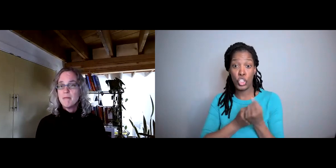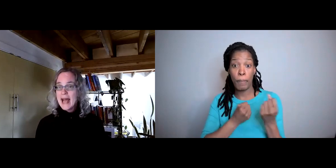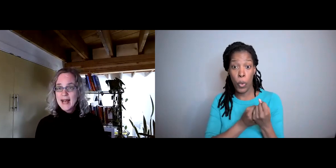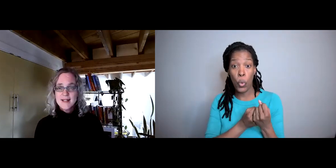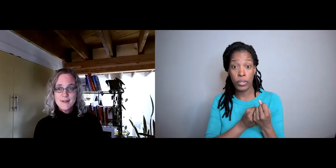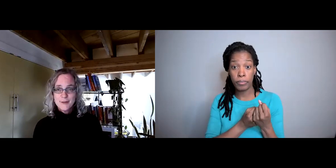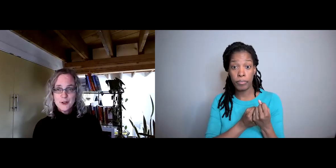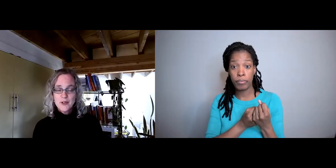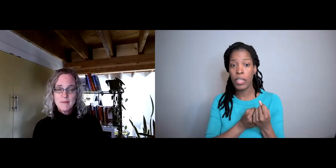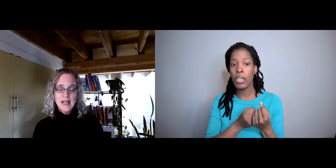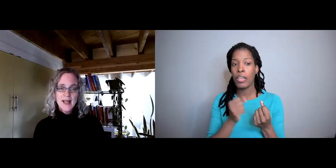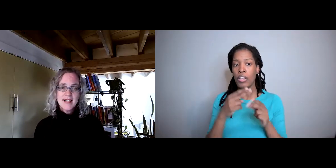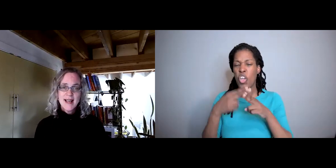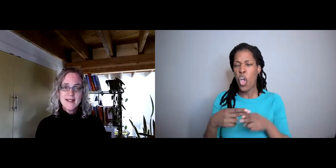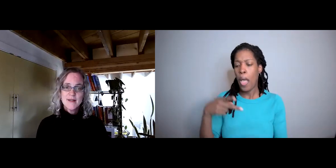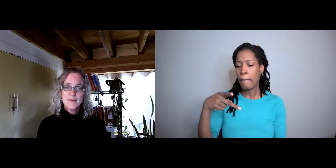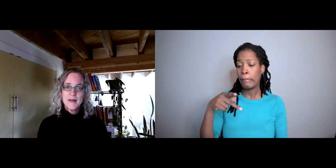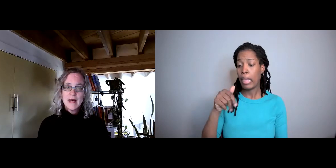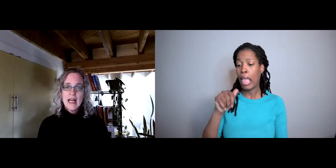for short, P. A. S. S. And we looked at how PASS can help some people pay for business